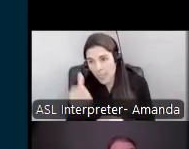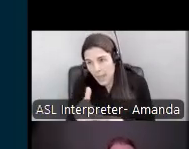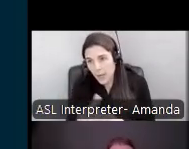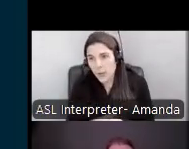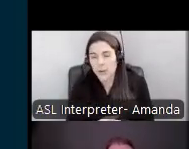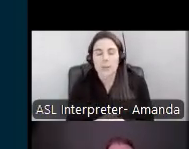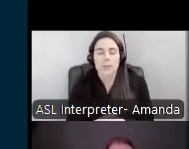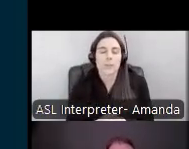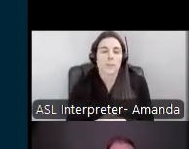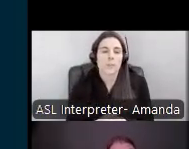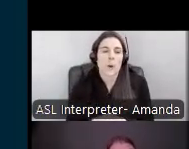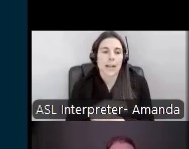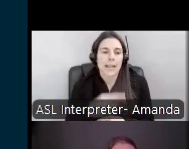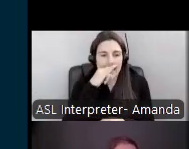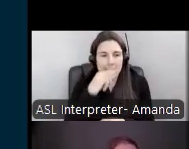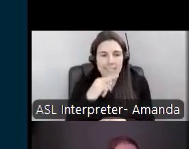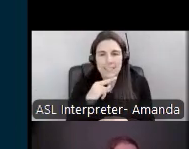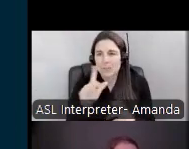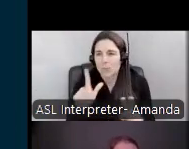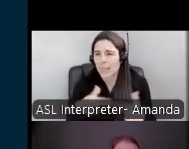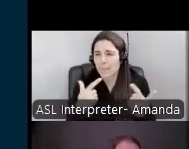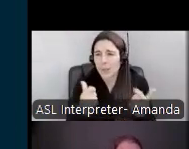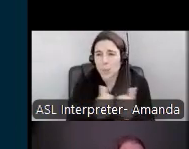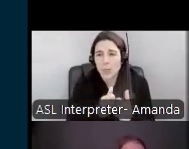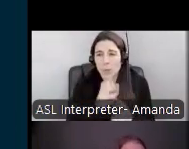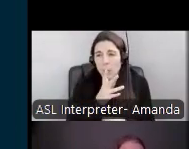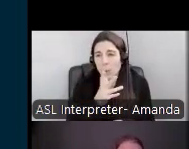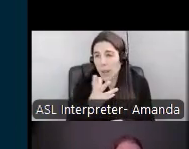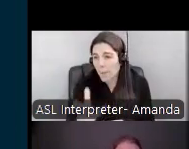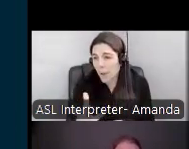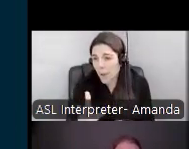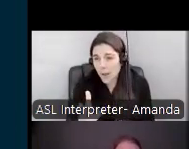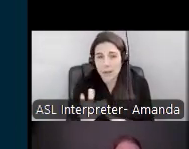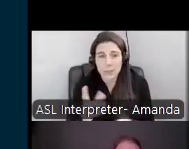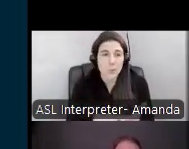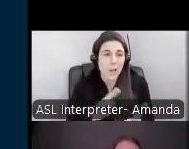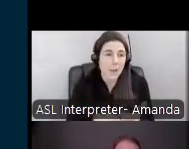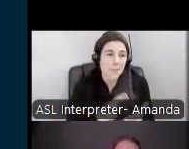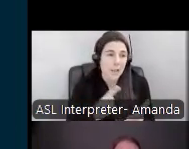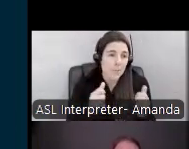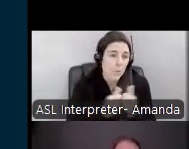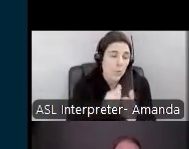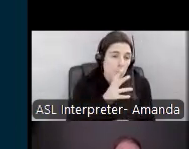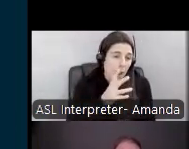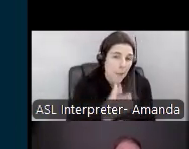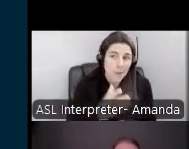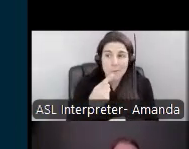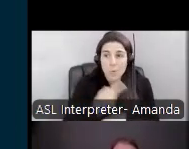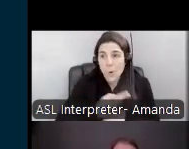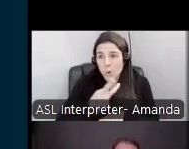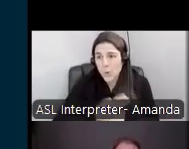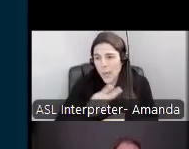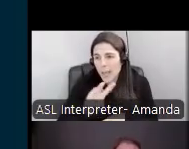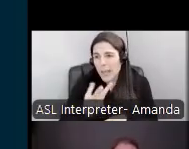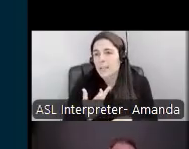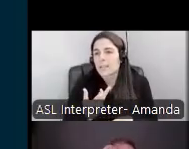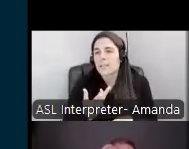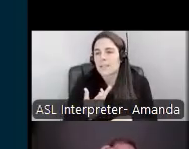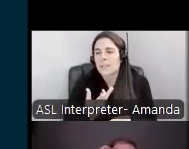kids were living with grandma, and so sometimes they'll be there for a day or two. So kind of that, that really instability